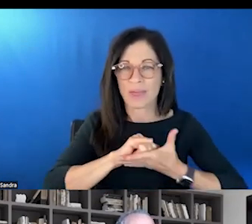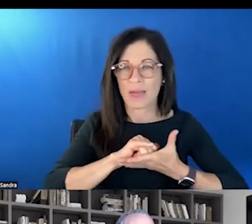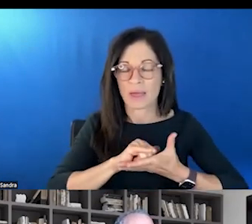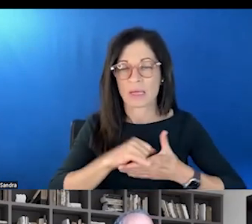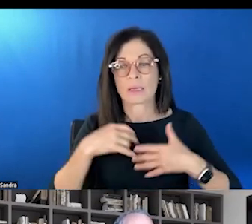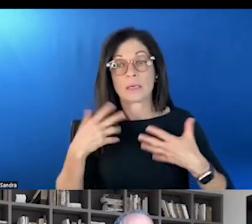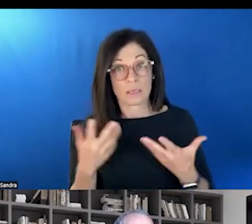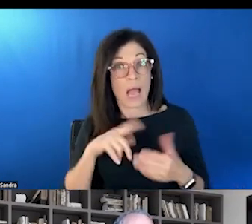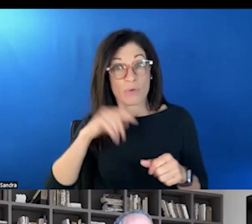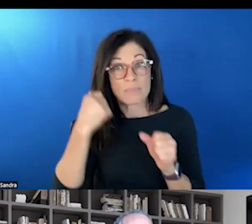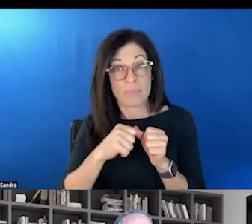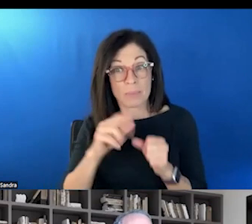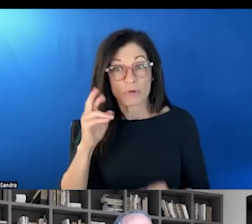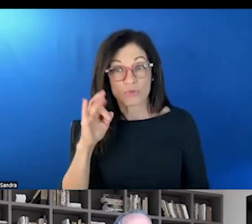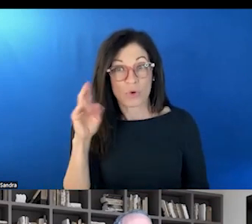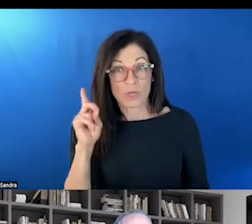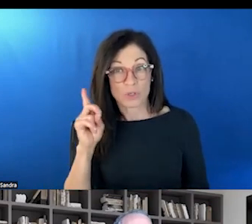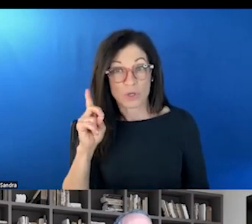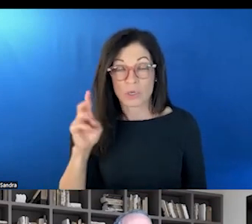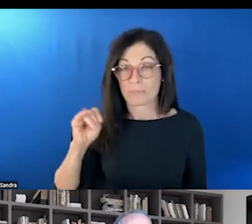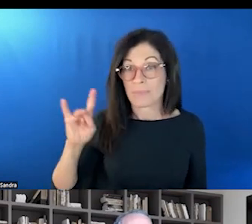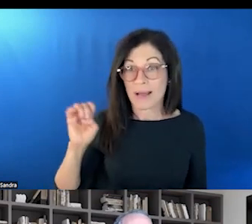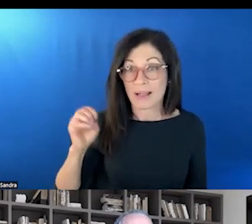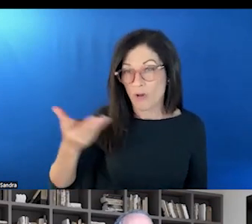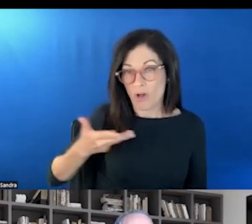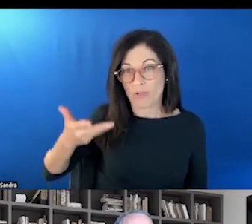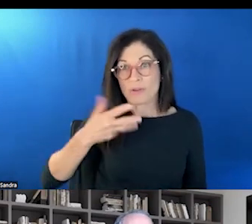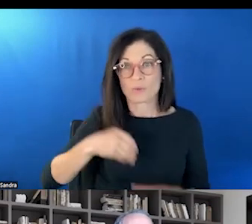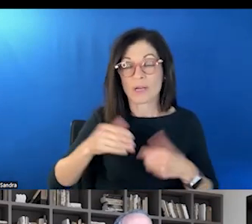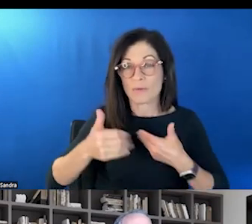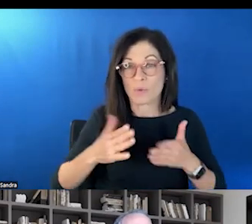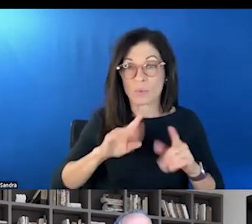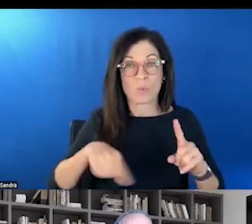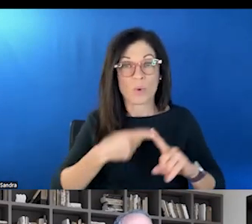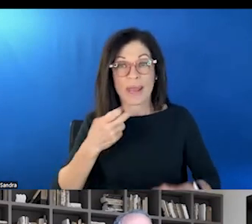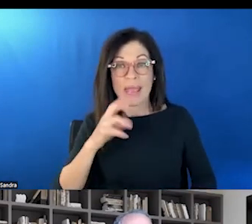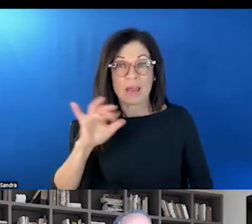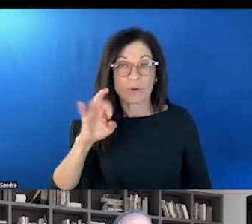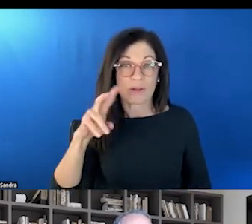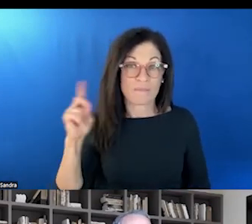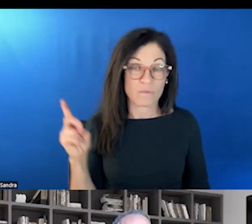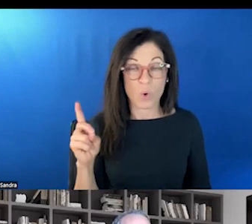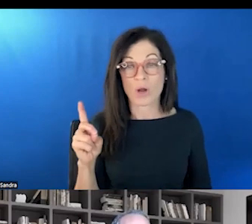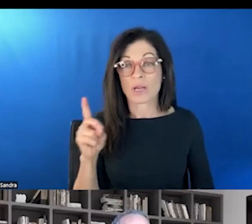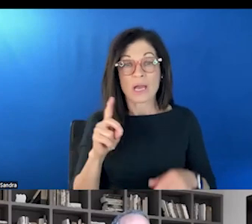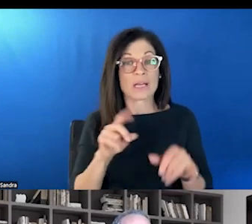I REMEMBER WHEN RICHARD AND HENRY FORD TOLD THEIR STORY.